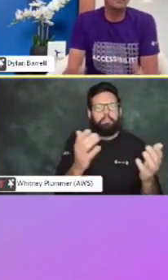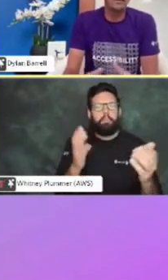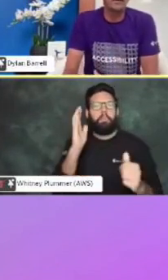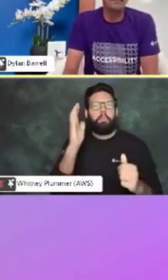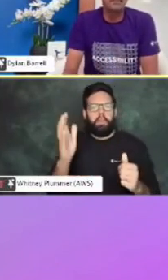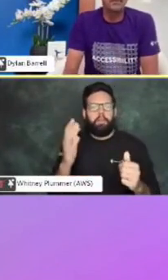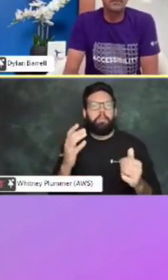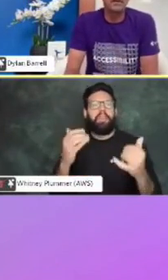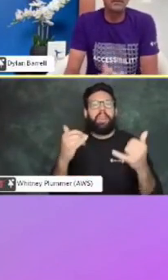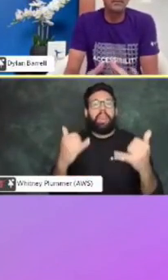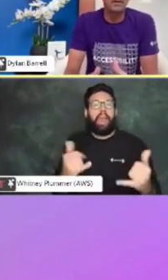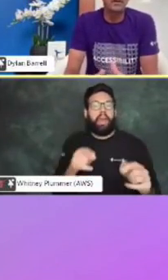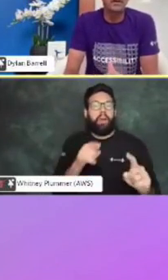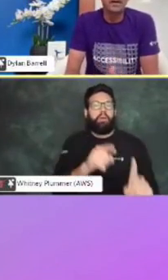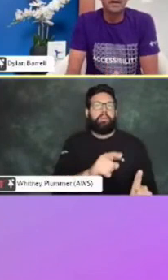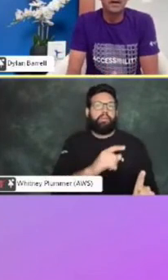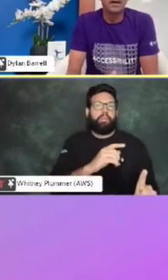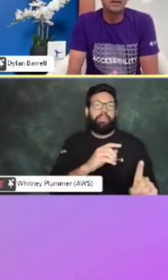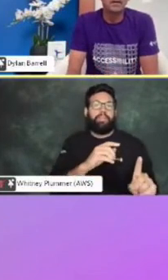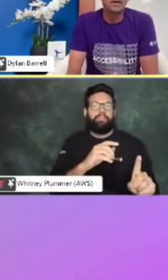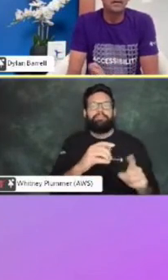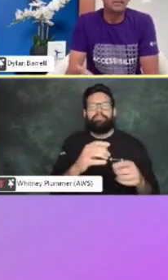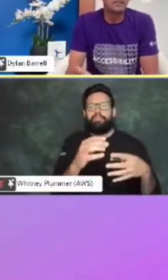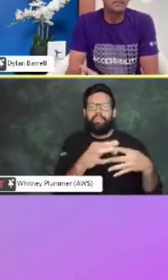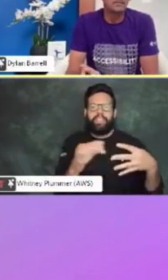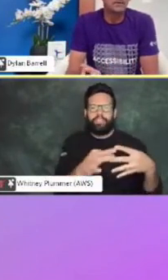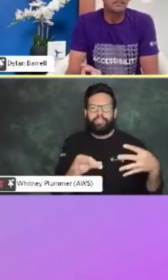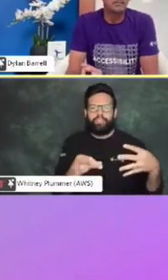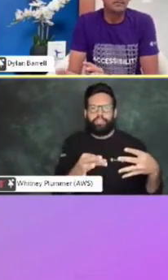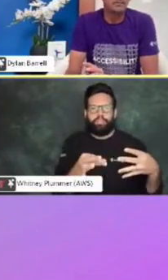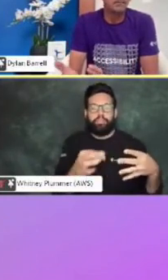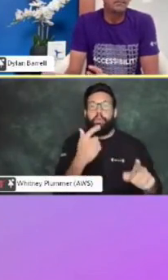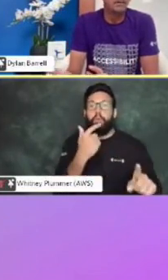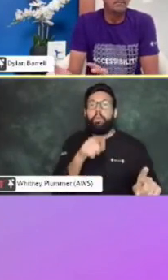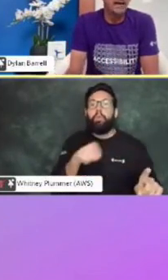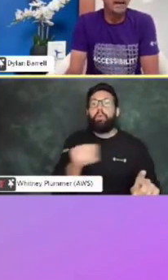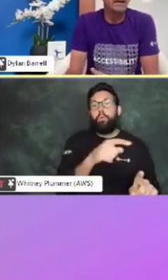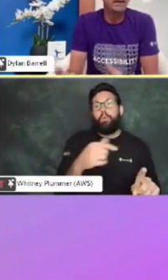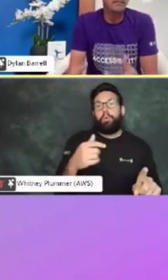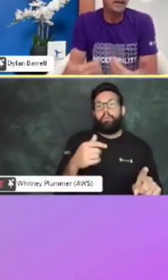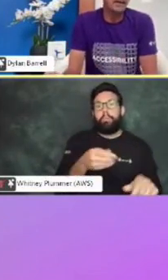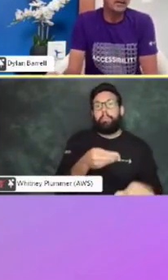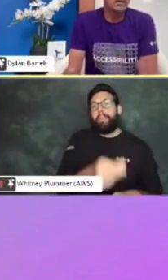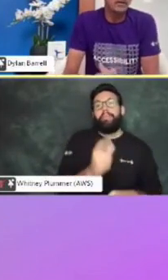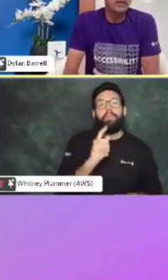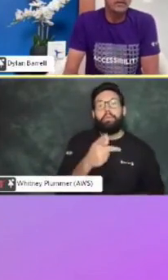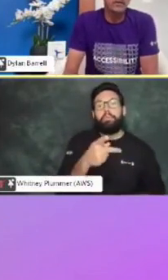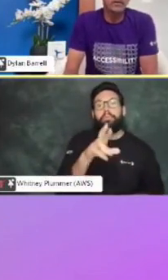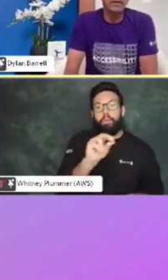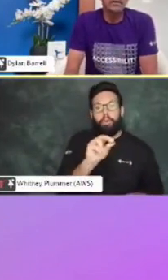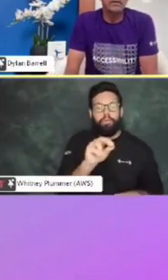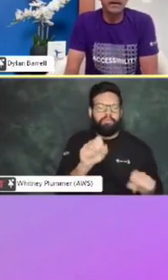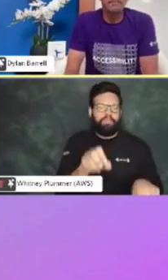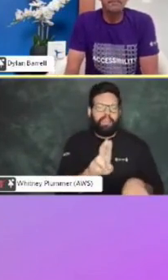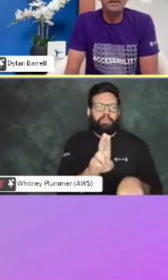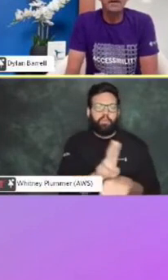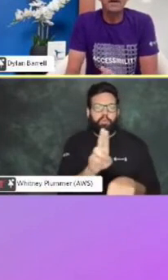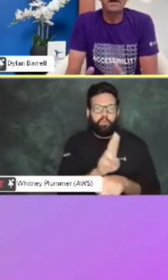by people who have the Pro plan then they can start using it already today.